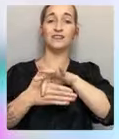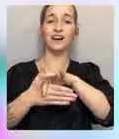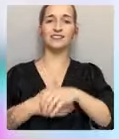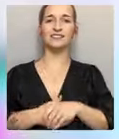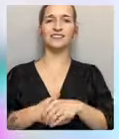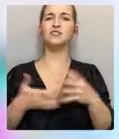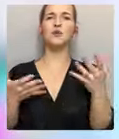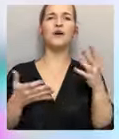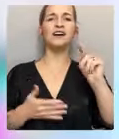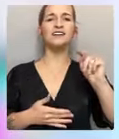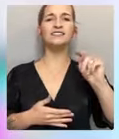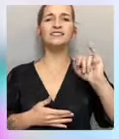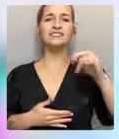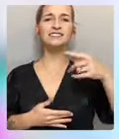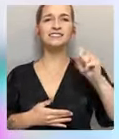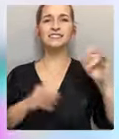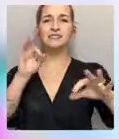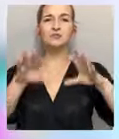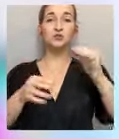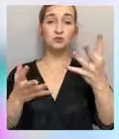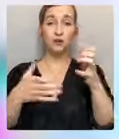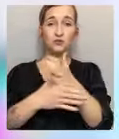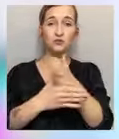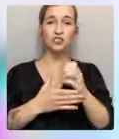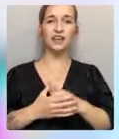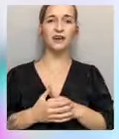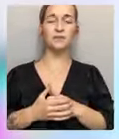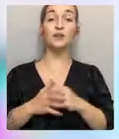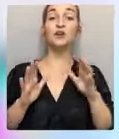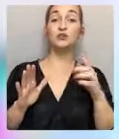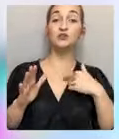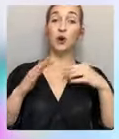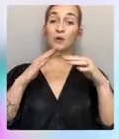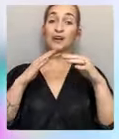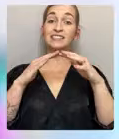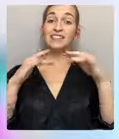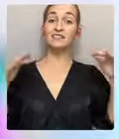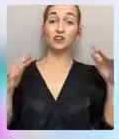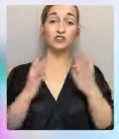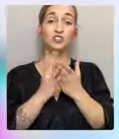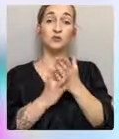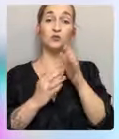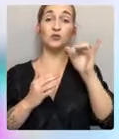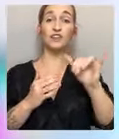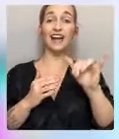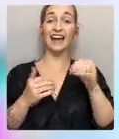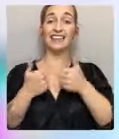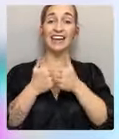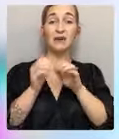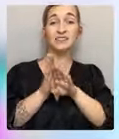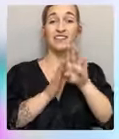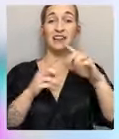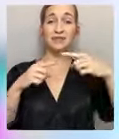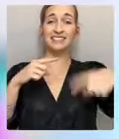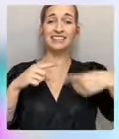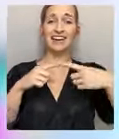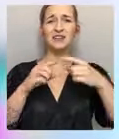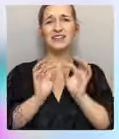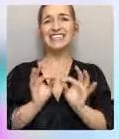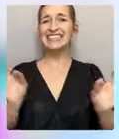What are some great tips you want to share? To kick it off, I brought up earlier, diversity through the game dev cycle,